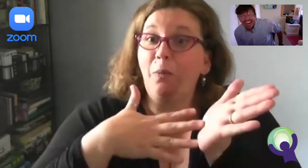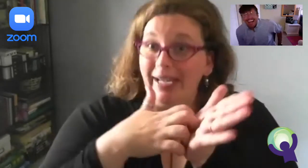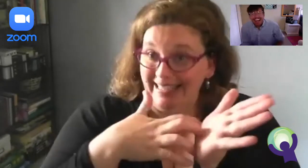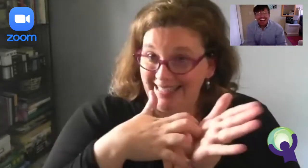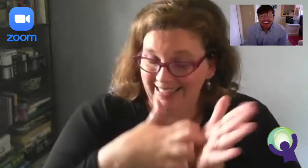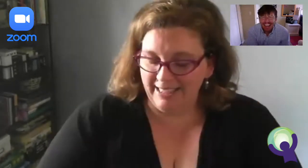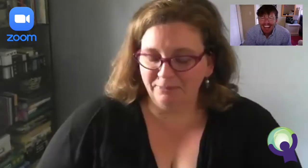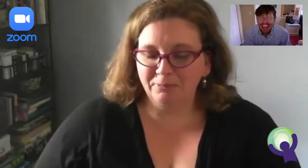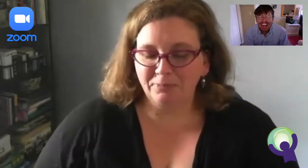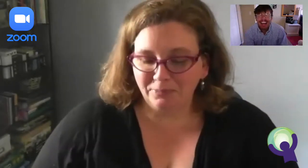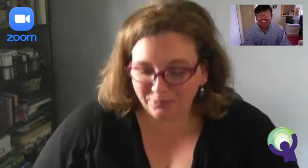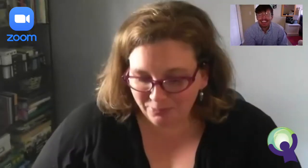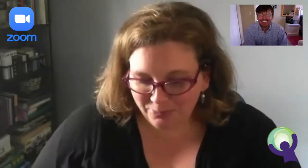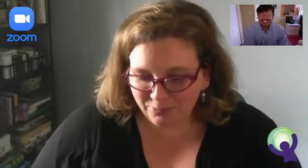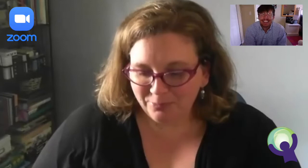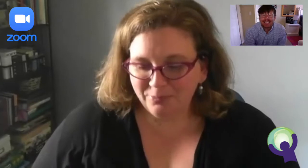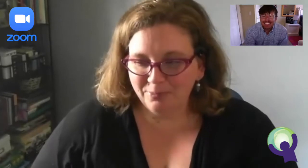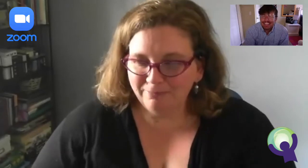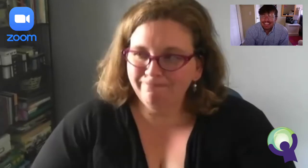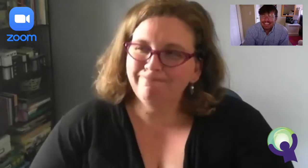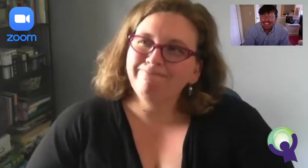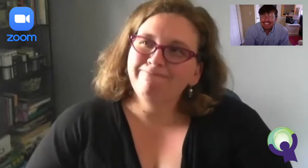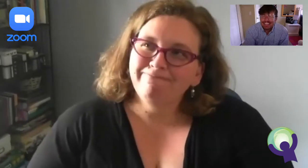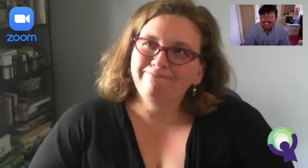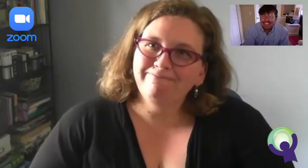One of the things, oh to add on to your question, Christopher.